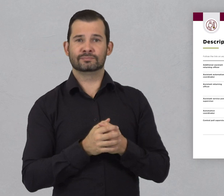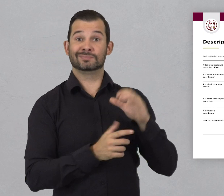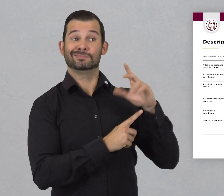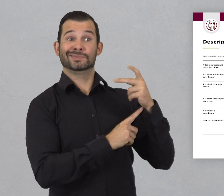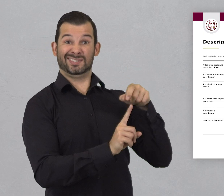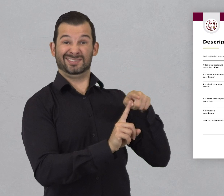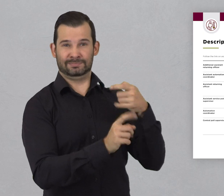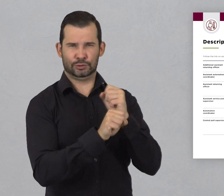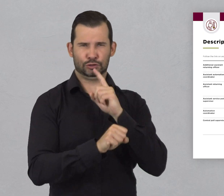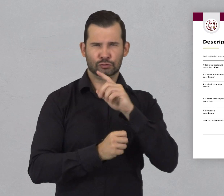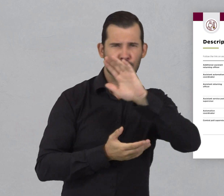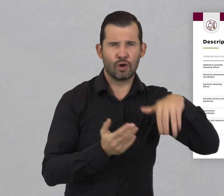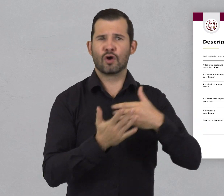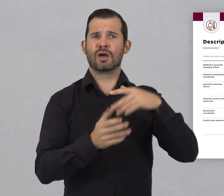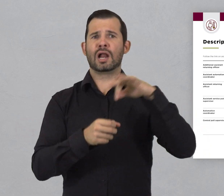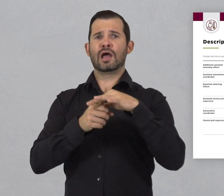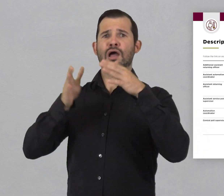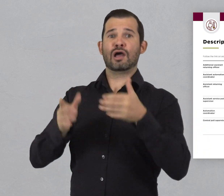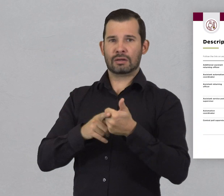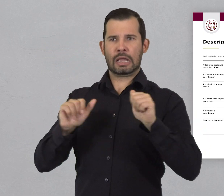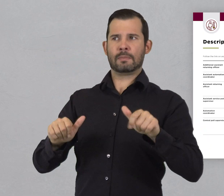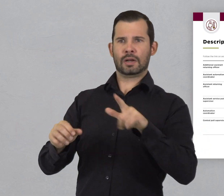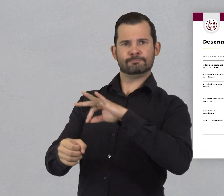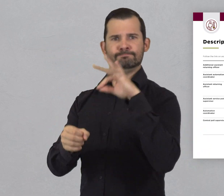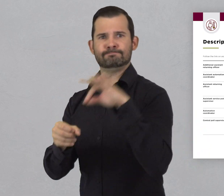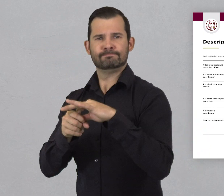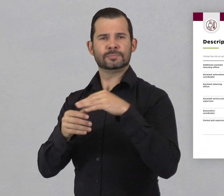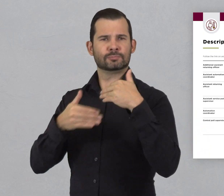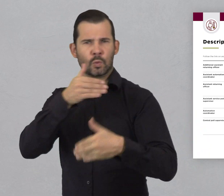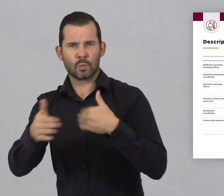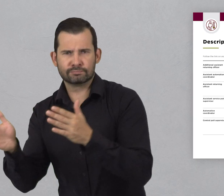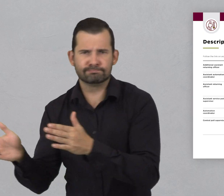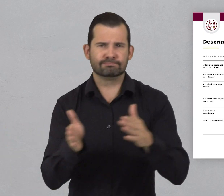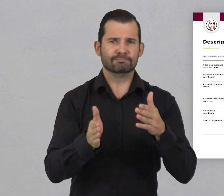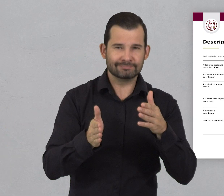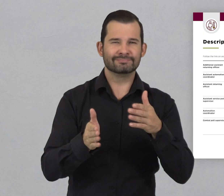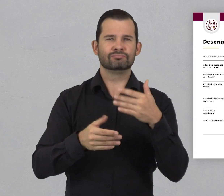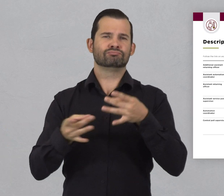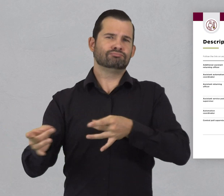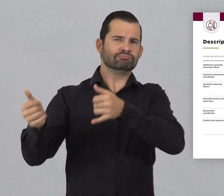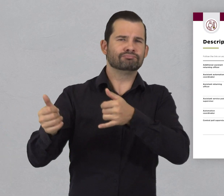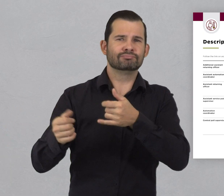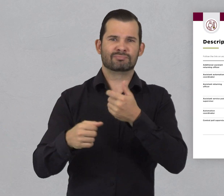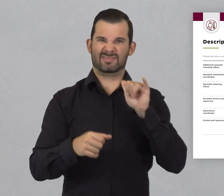supervisor makes sure that all electors are able to cast their ballot in an orderly way and that